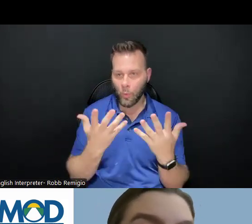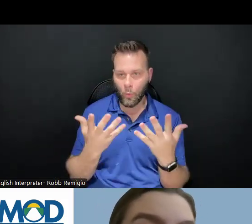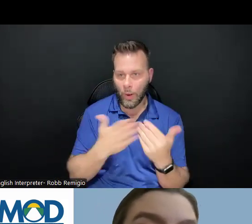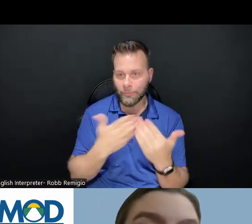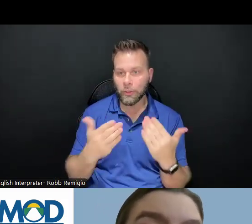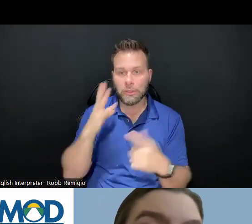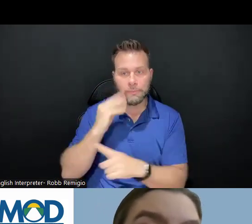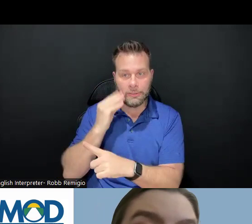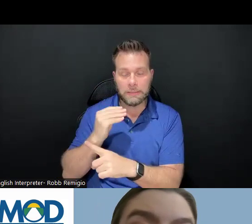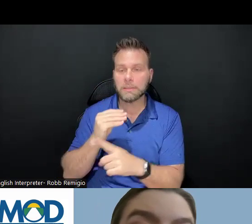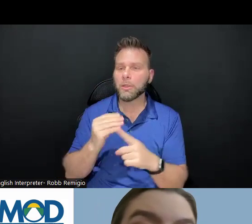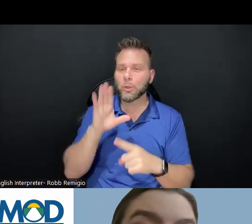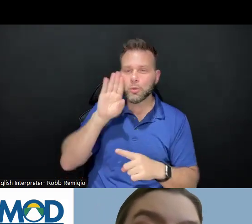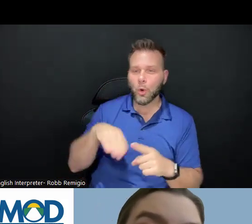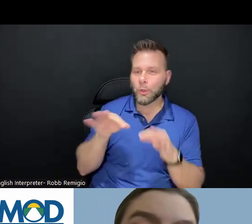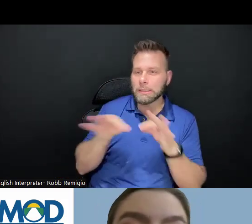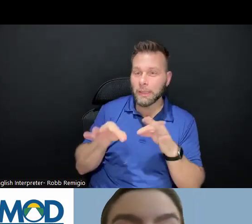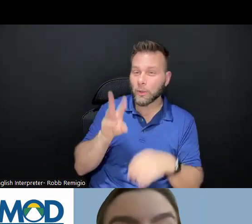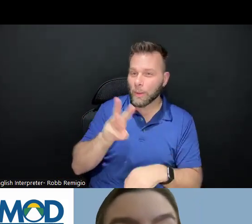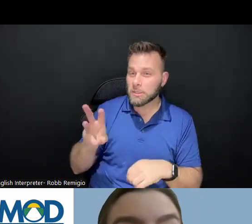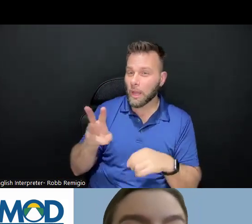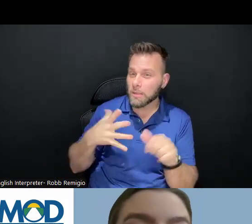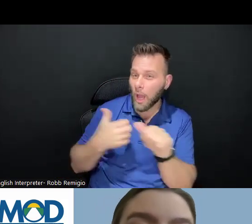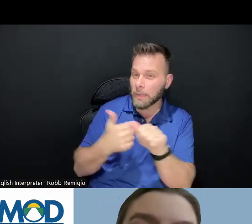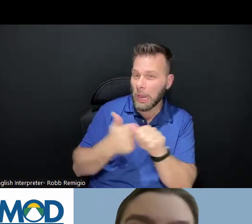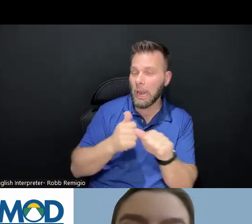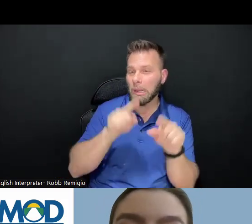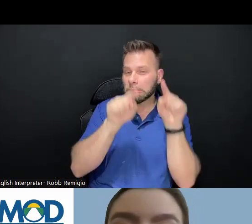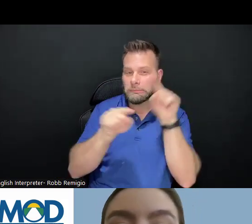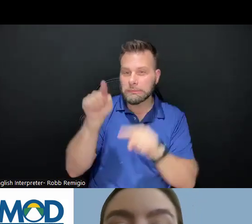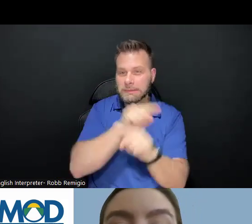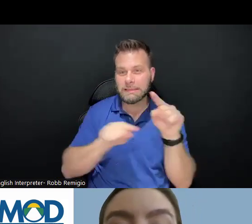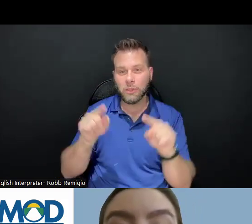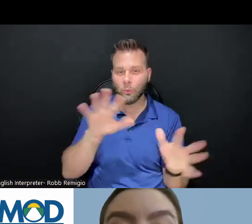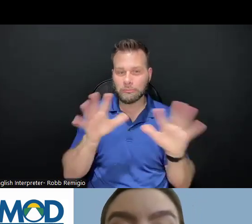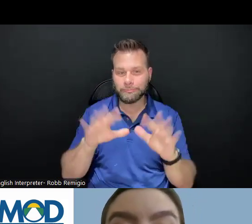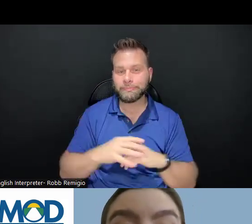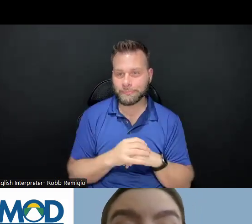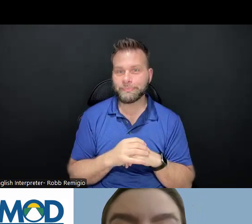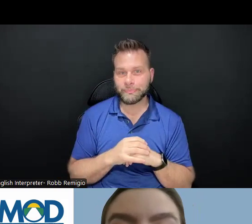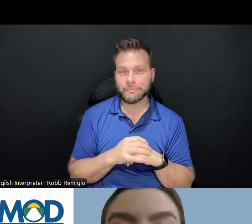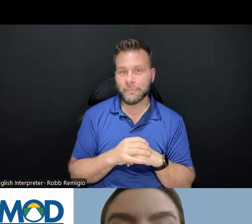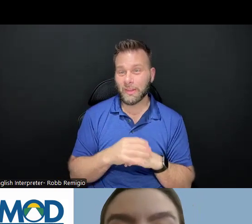'Cause certainly, you know, you can talk about the website gets updated, you know, very frequently, from different places, all that kind of stuff,